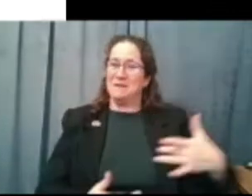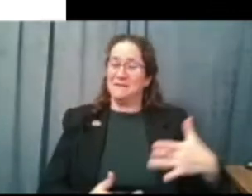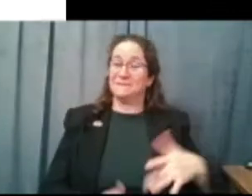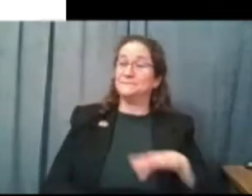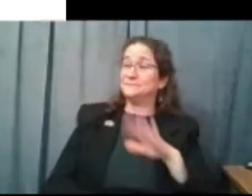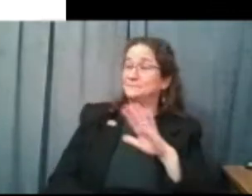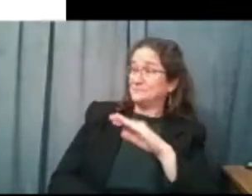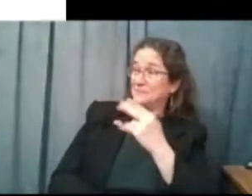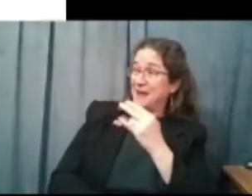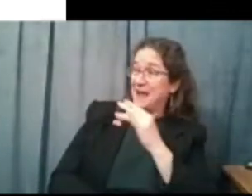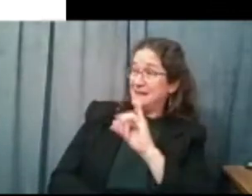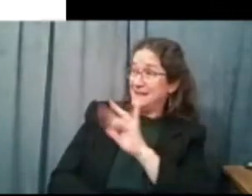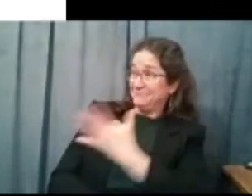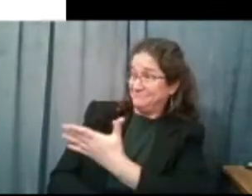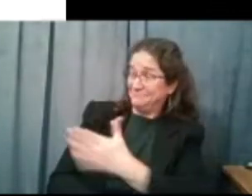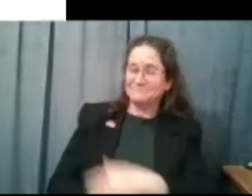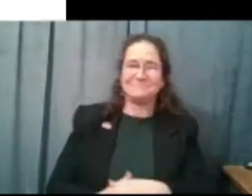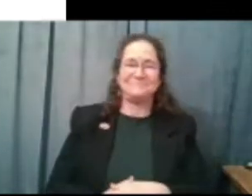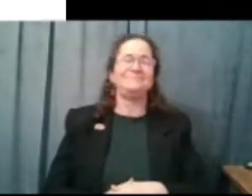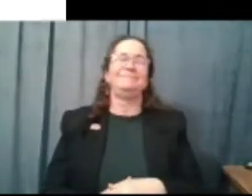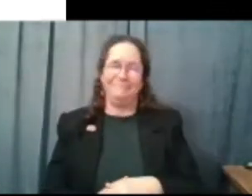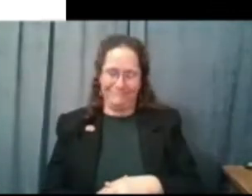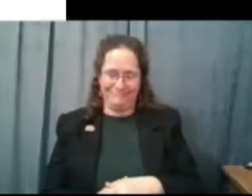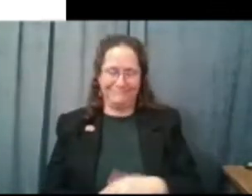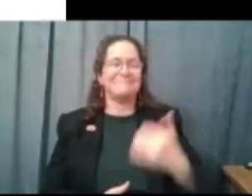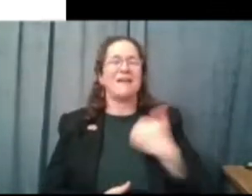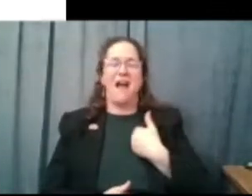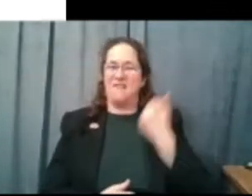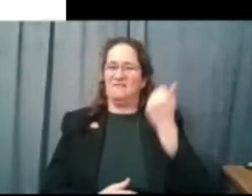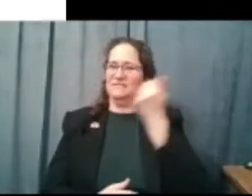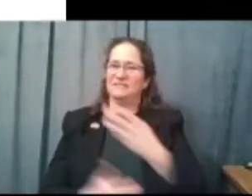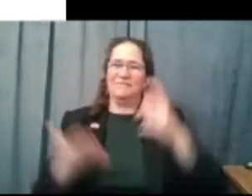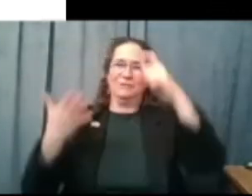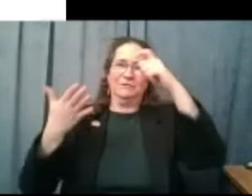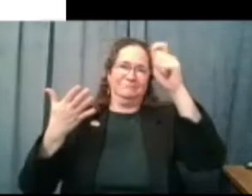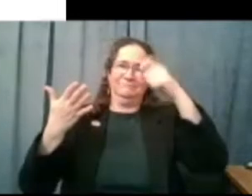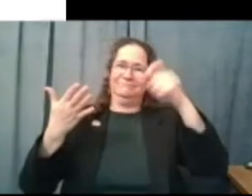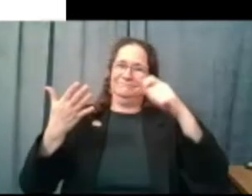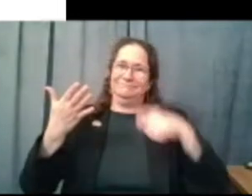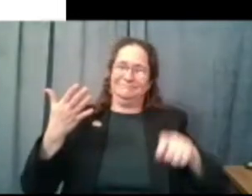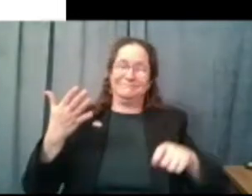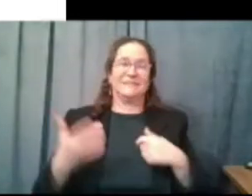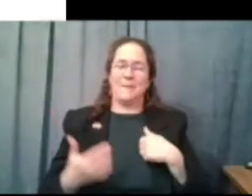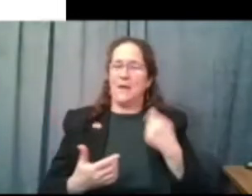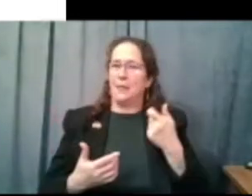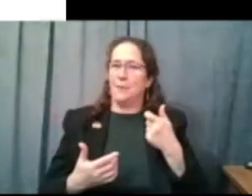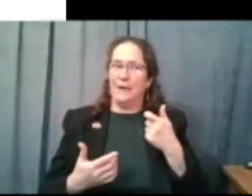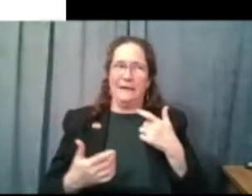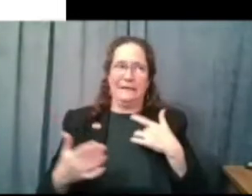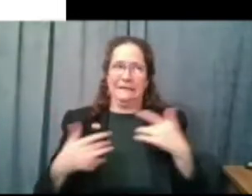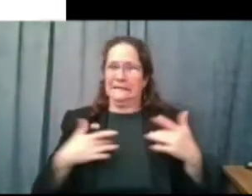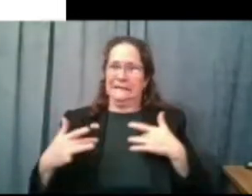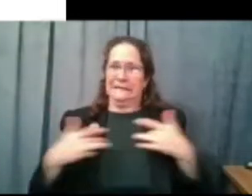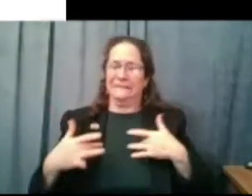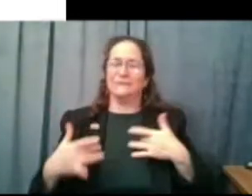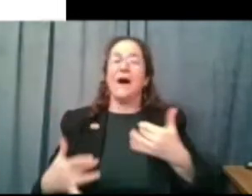No, I have multiple checklists. I'm one of those people that are paranoid, so I have a digital checklist.